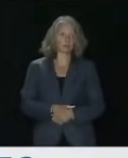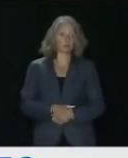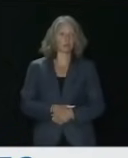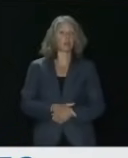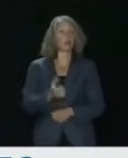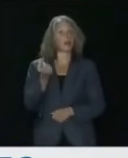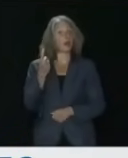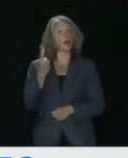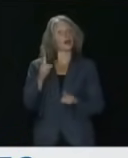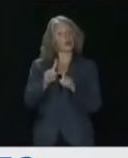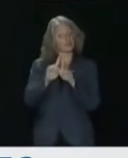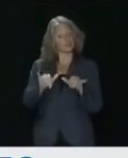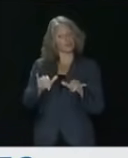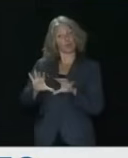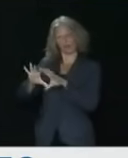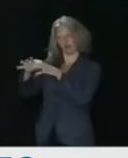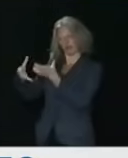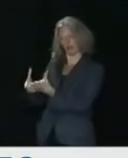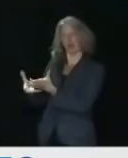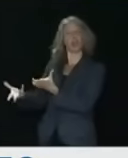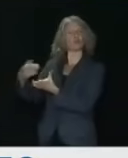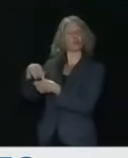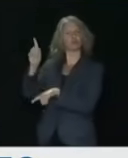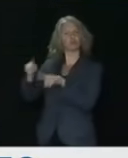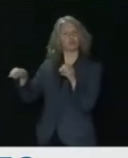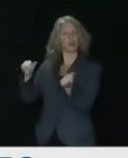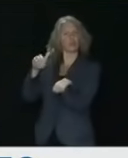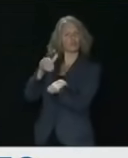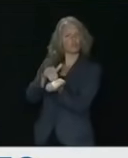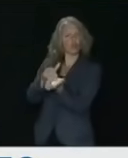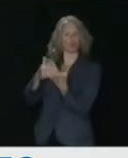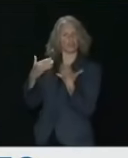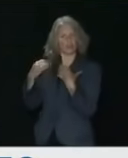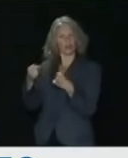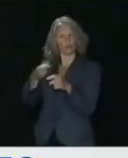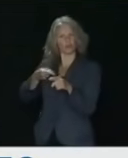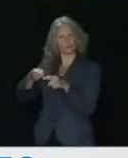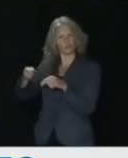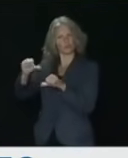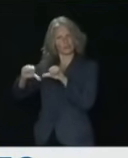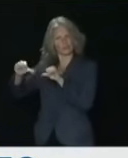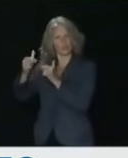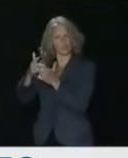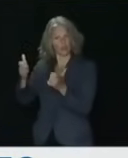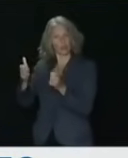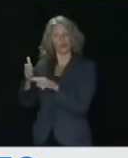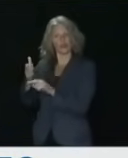ROLLOUT EXPANDS. AT THE SAME TIME, CANADA'S